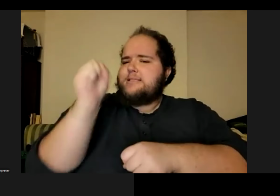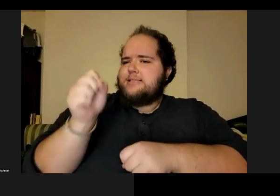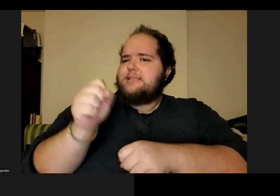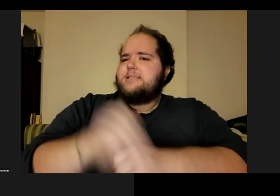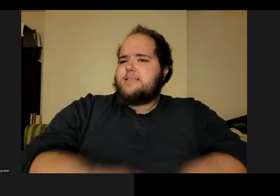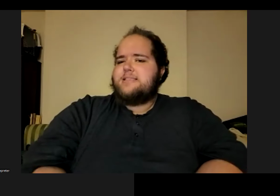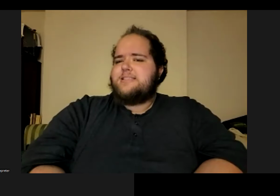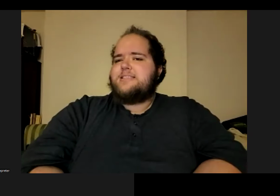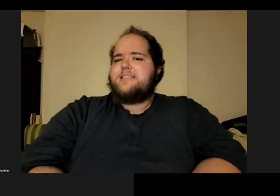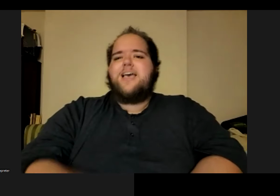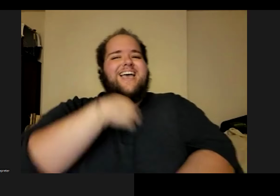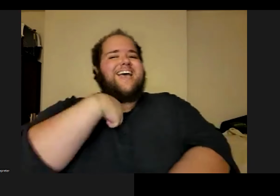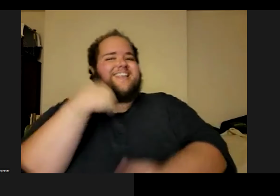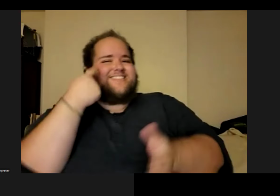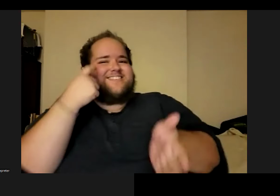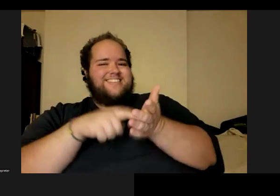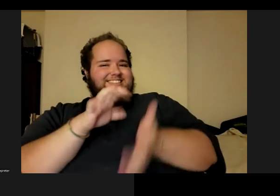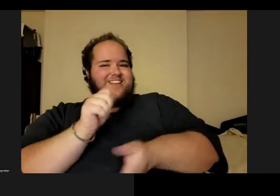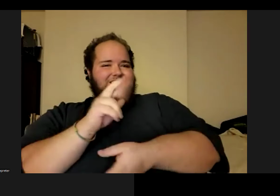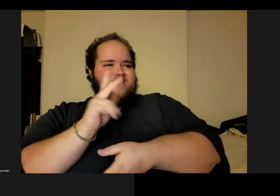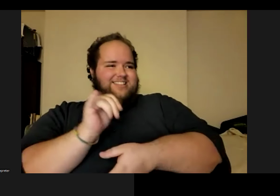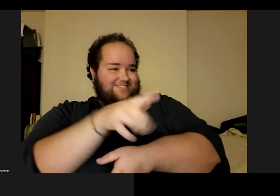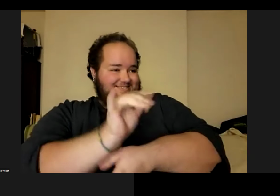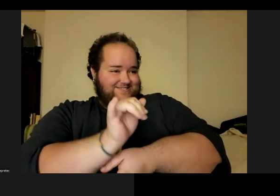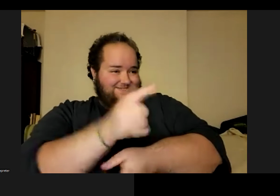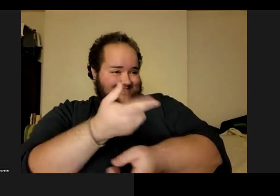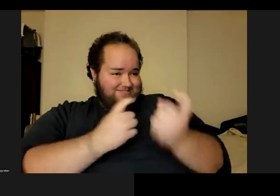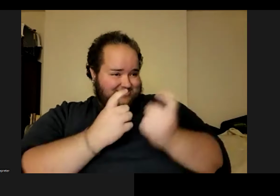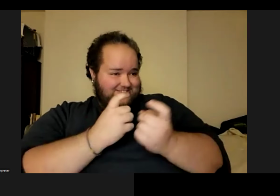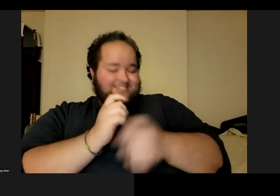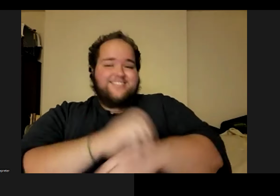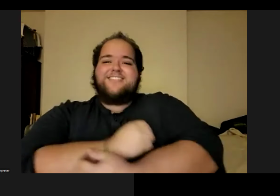Mm-hmm. And I see that you've got your hand up, Carly.